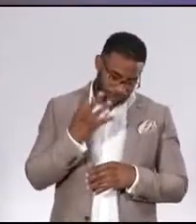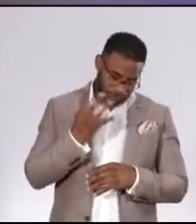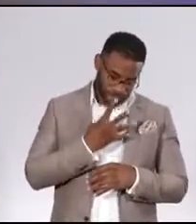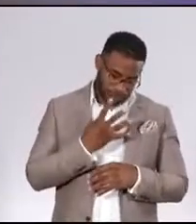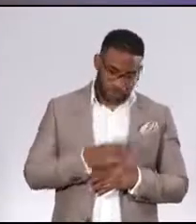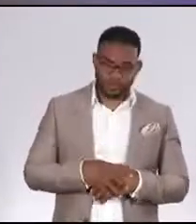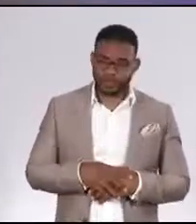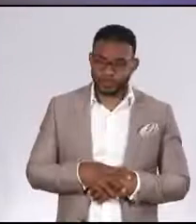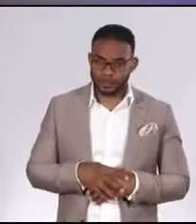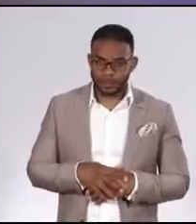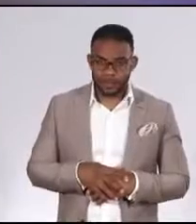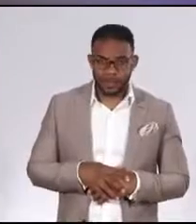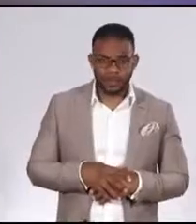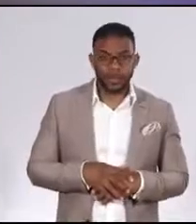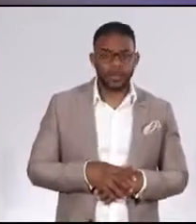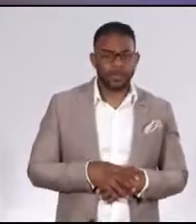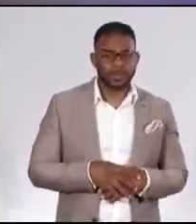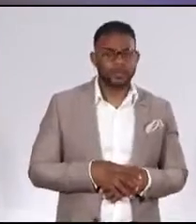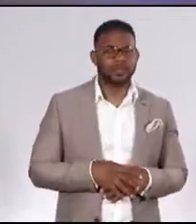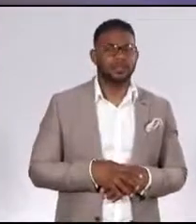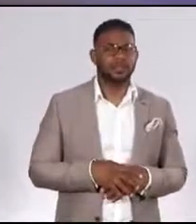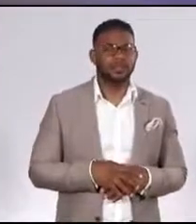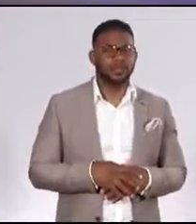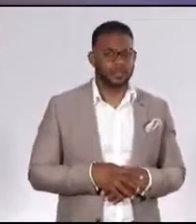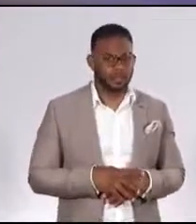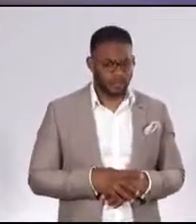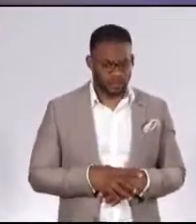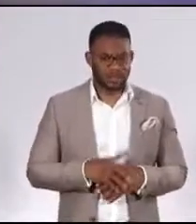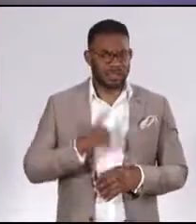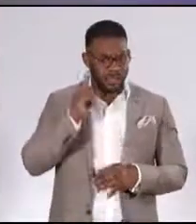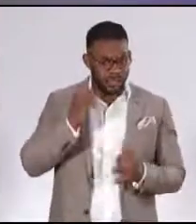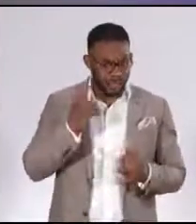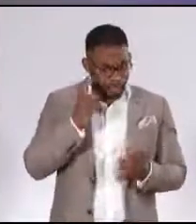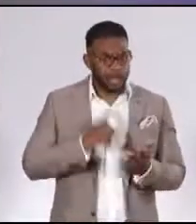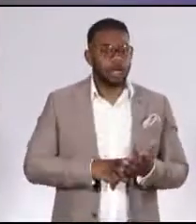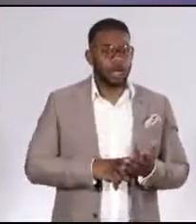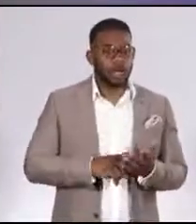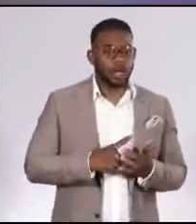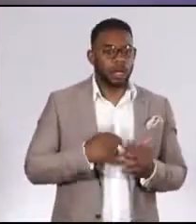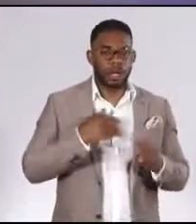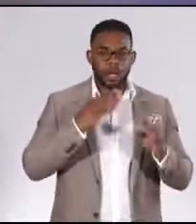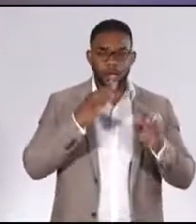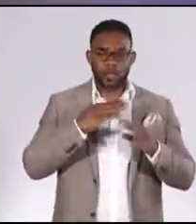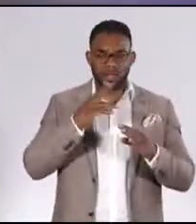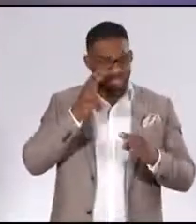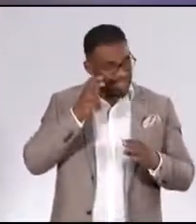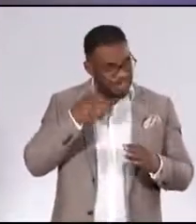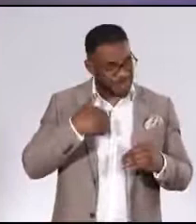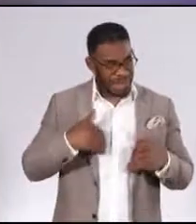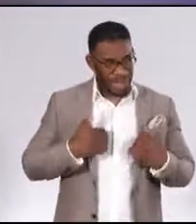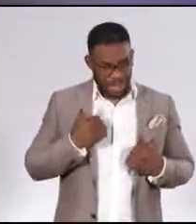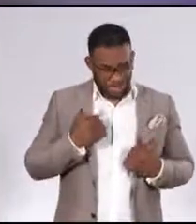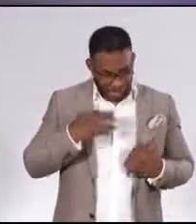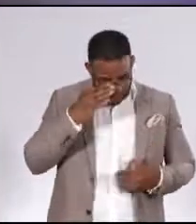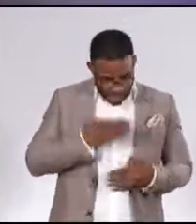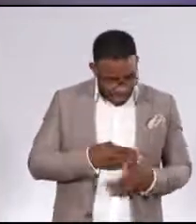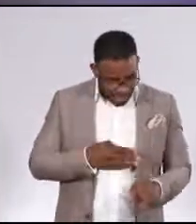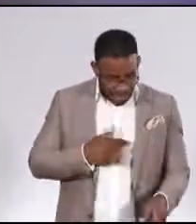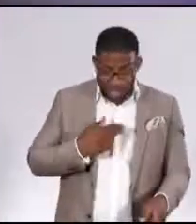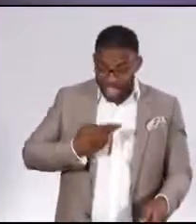but I actually started to realize that I had hearing loss when I had trouble hearing my youngest son who has a high pitched voice.